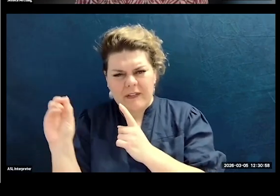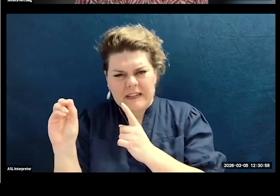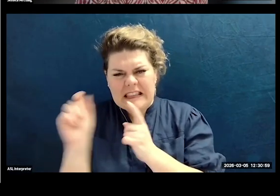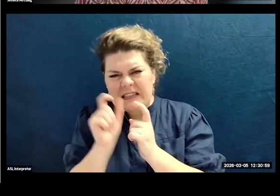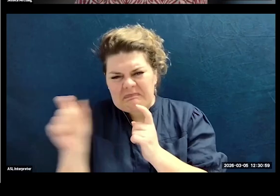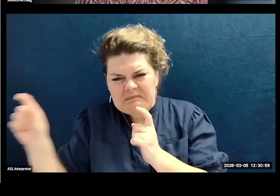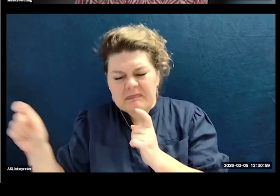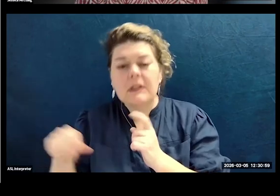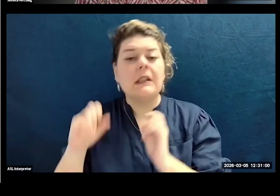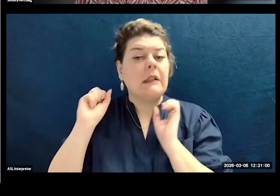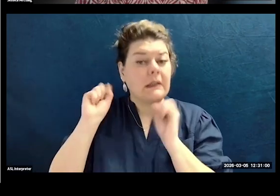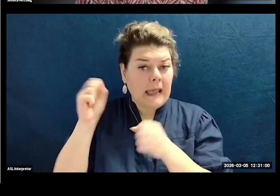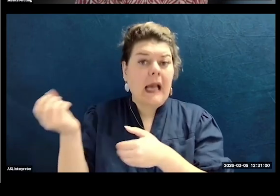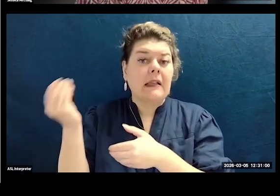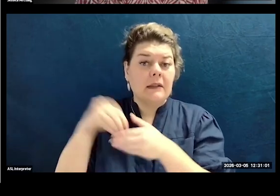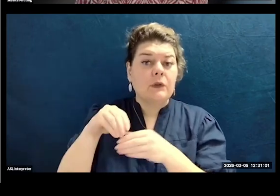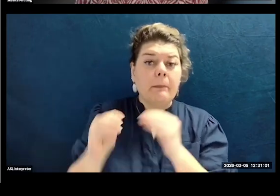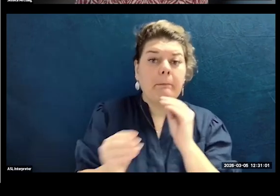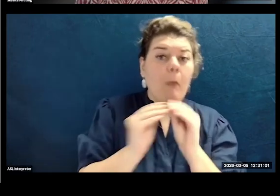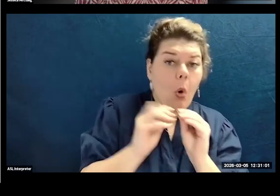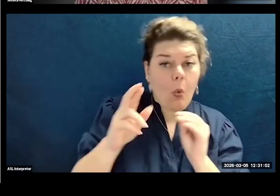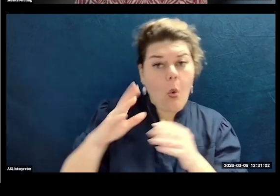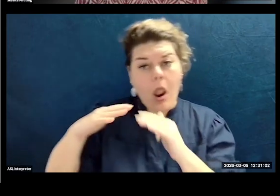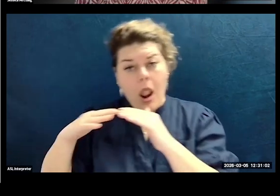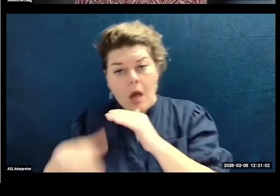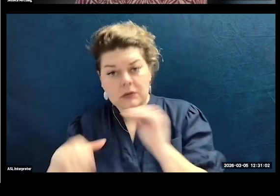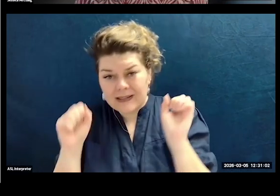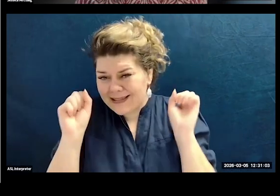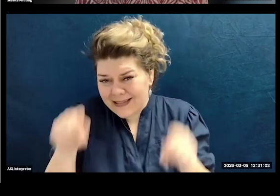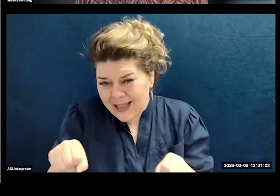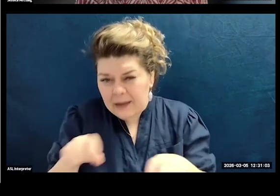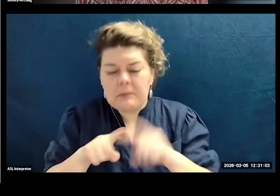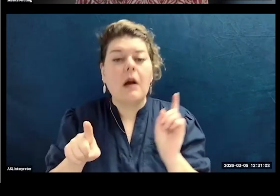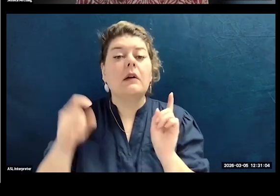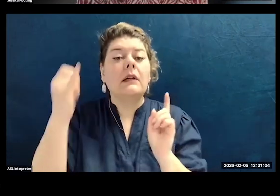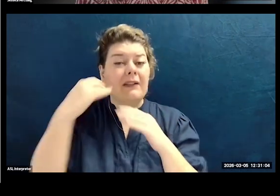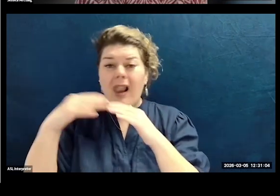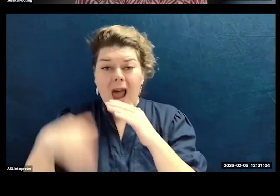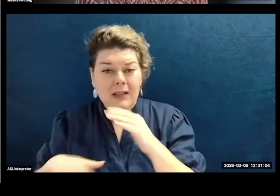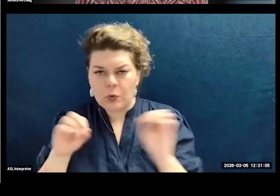You can insert more or less than this, but having less is not a problem, it's having more,